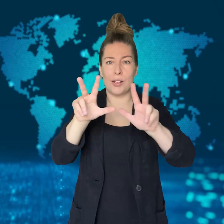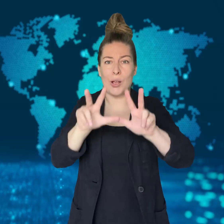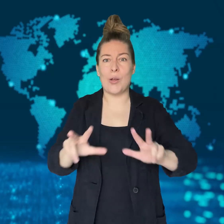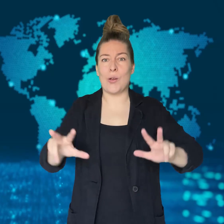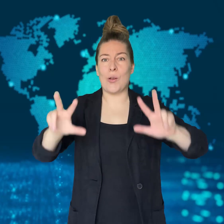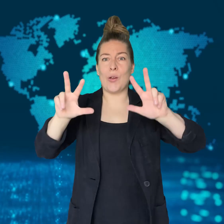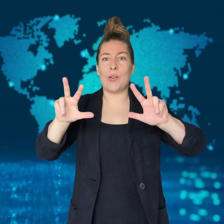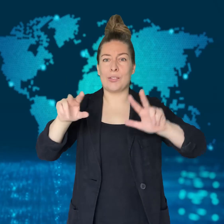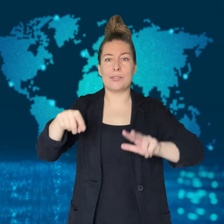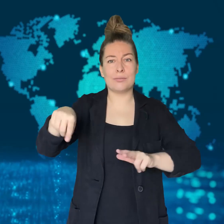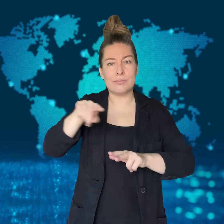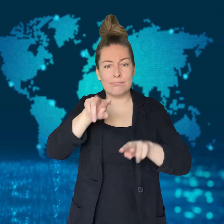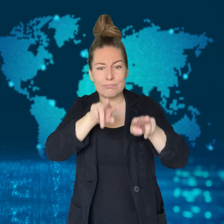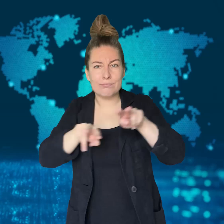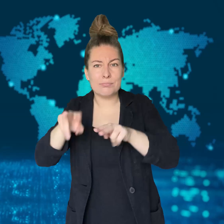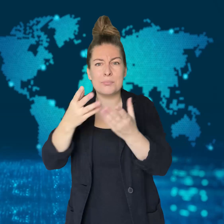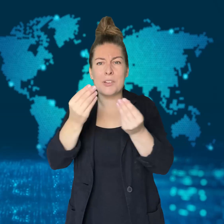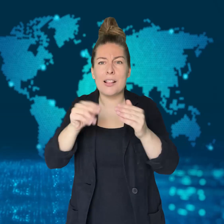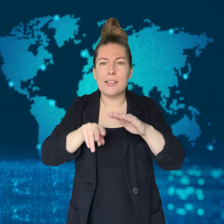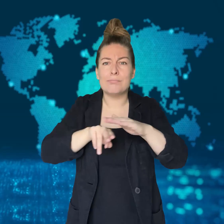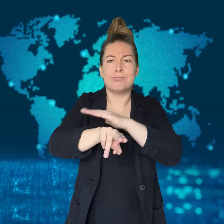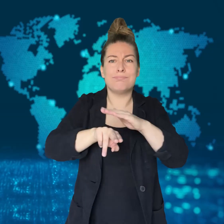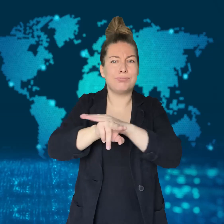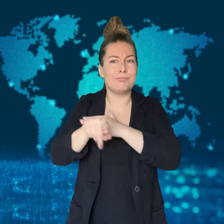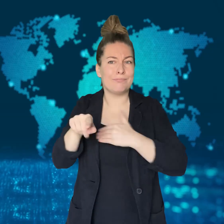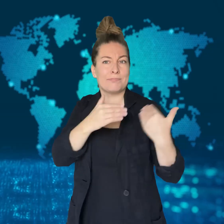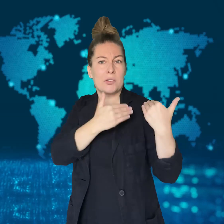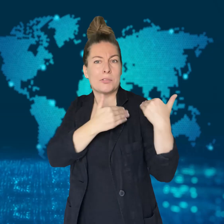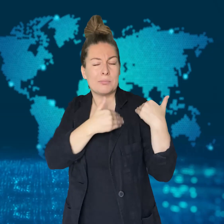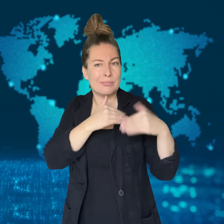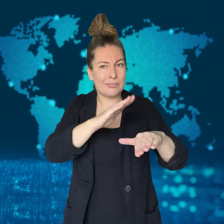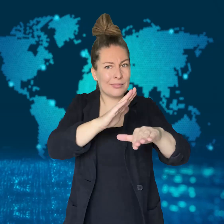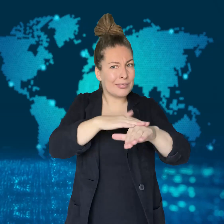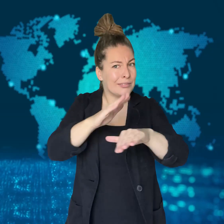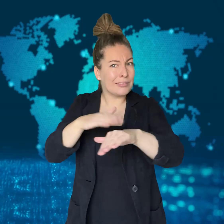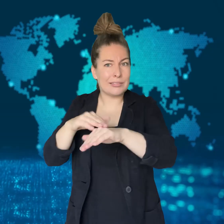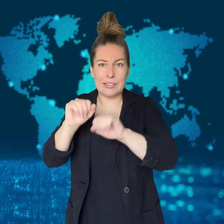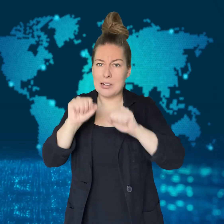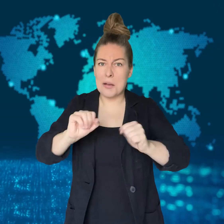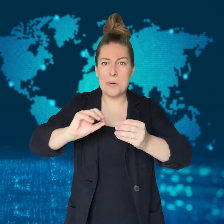Thousands of Haitians are hungry and homeless.